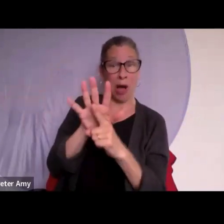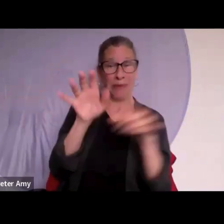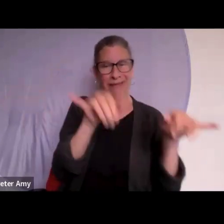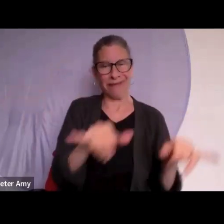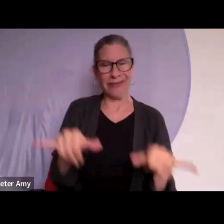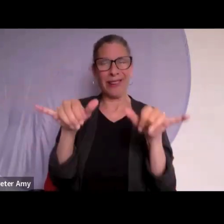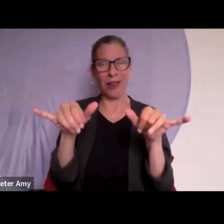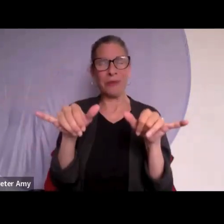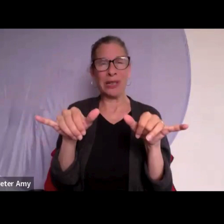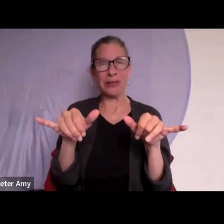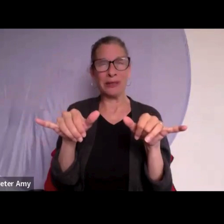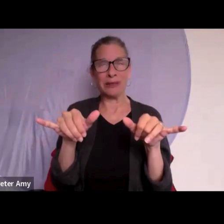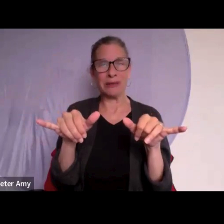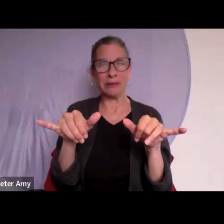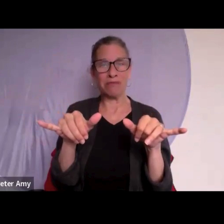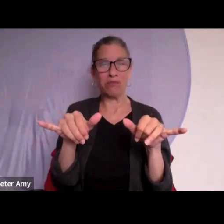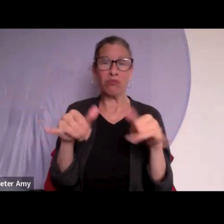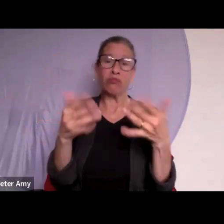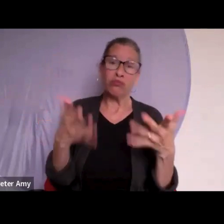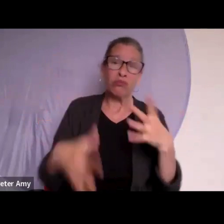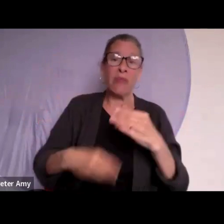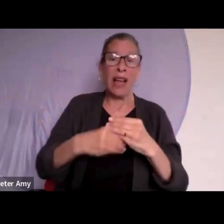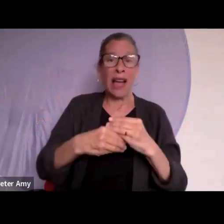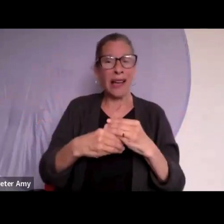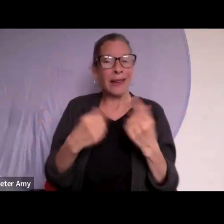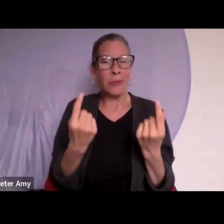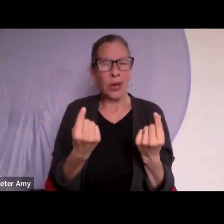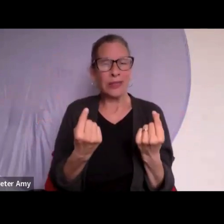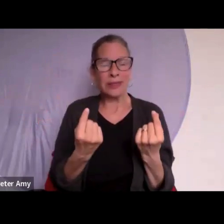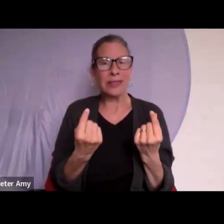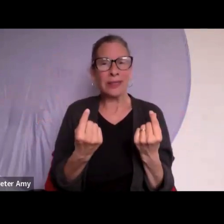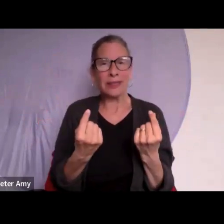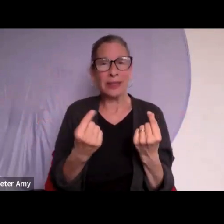you know, you'll throw in there, I will mention soon. ASL, we have